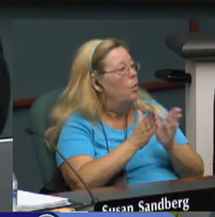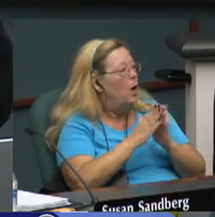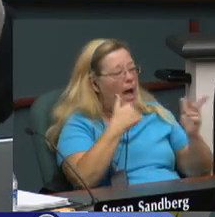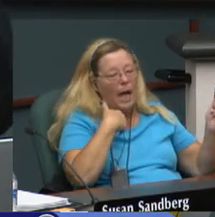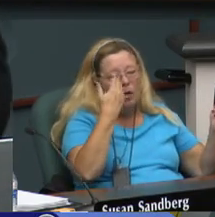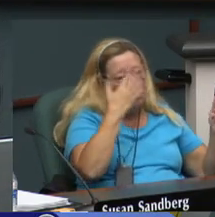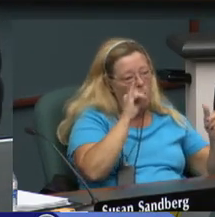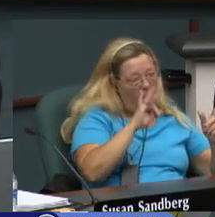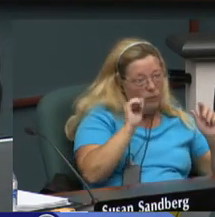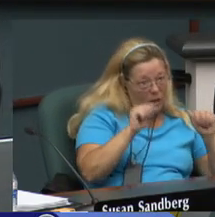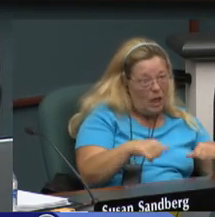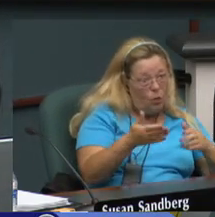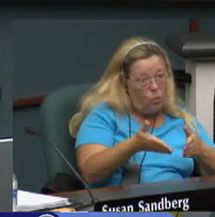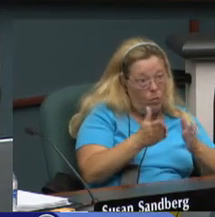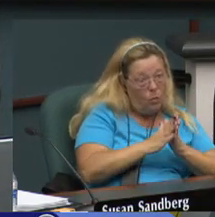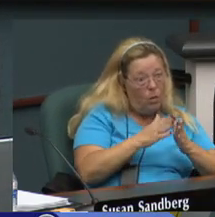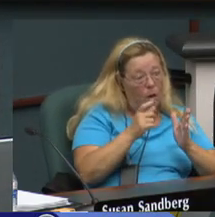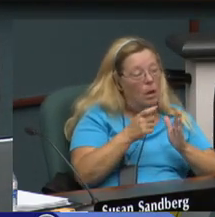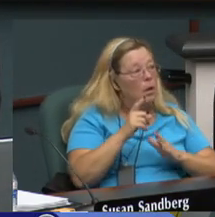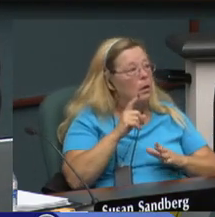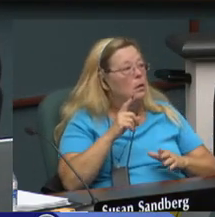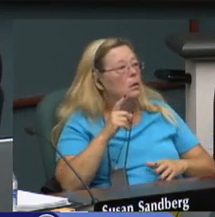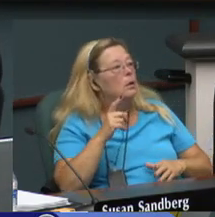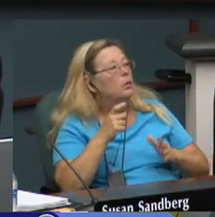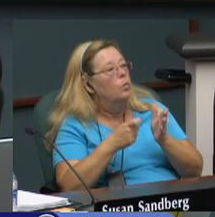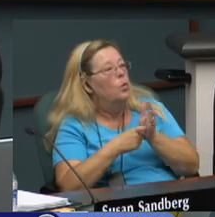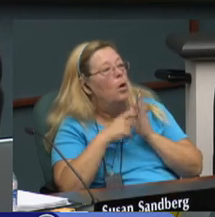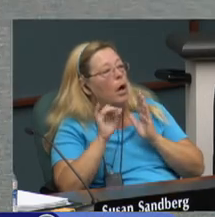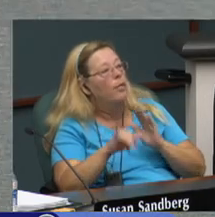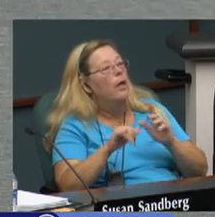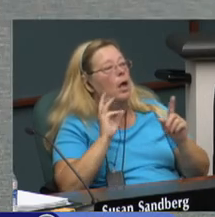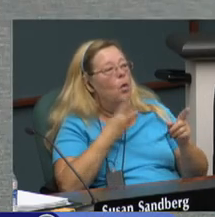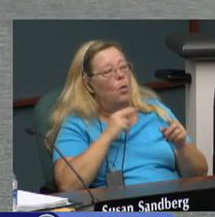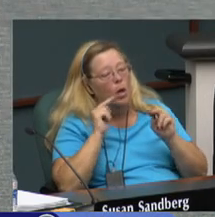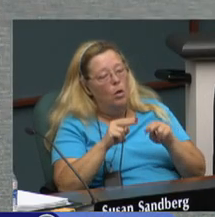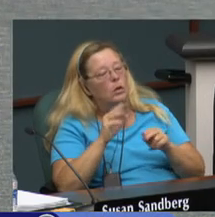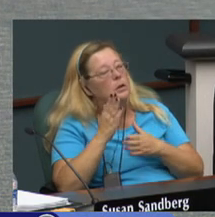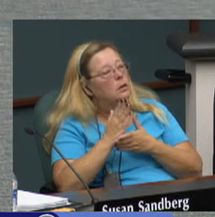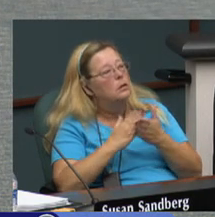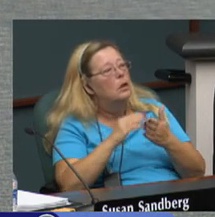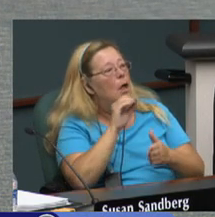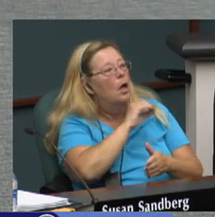that's mr. mr. work who can answer that and some of those owner restrictions